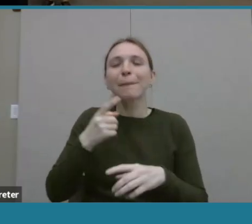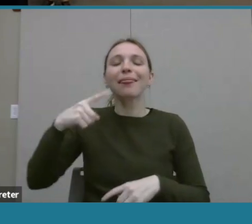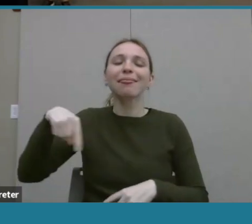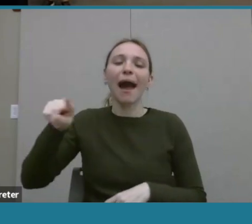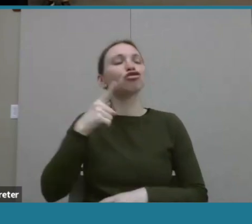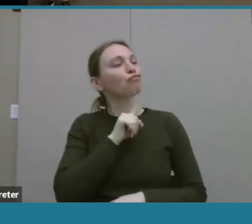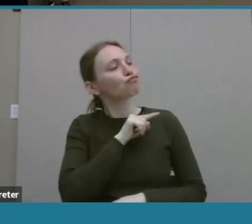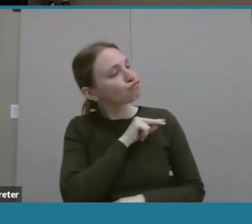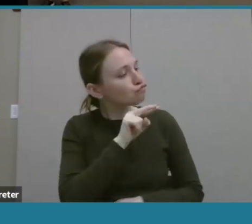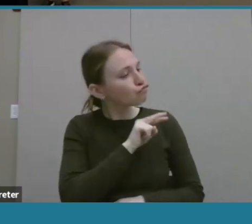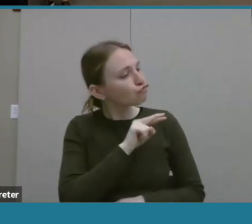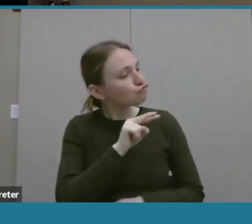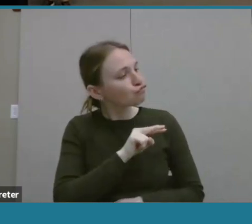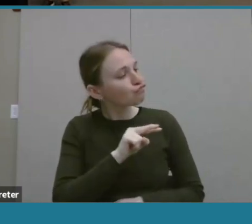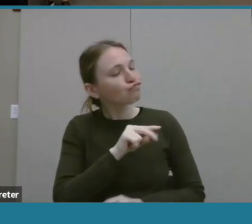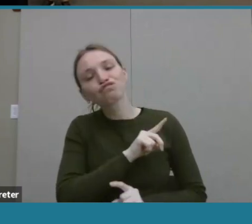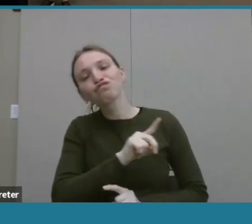first one to that second one. We just don't have it broken down.